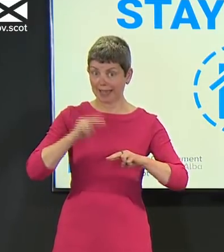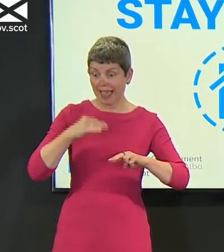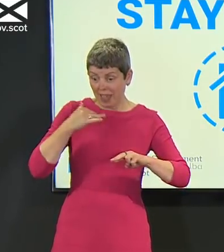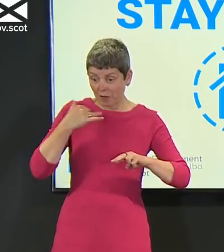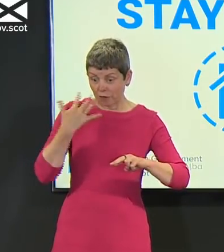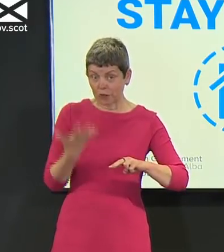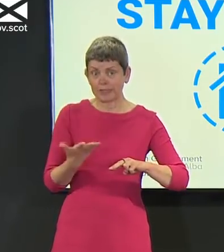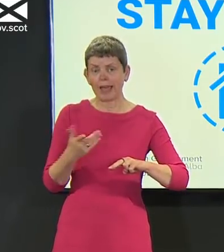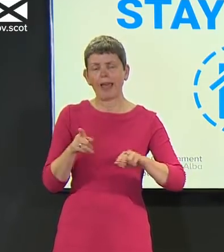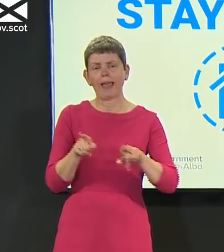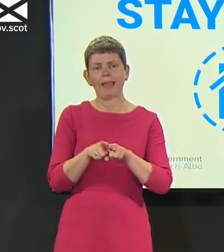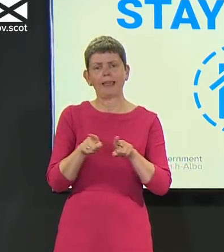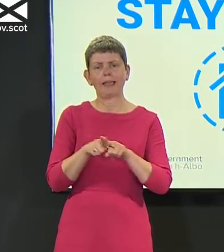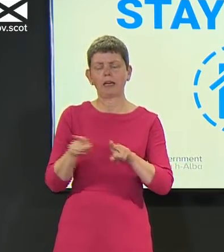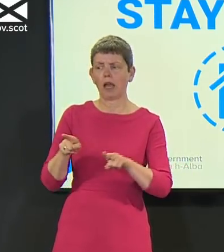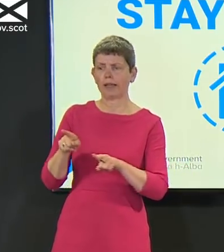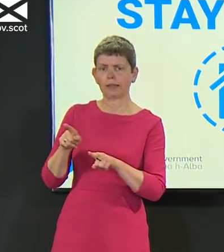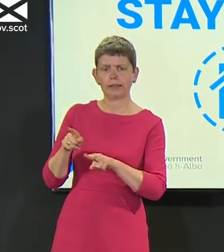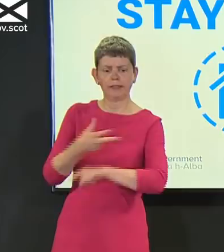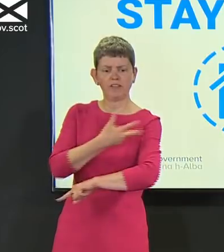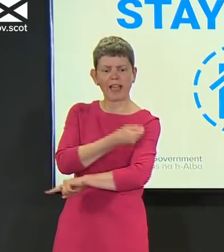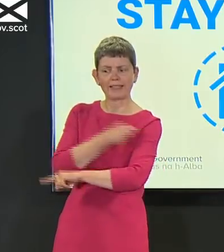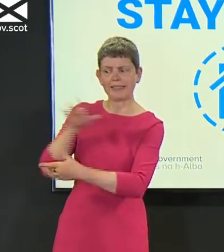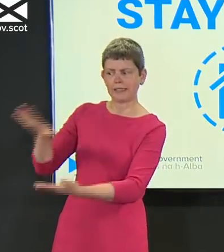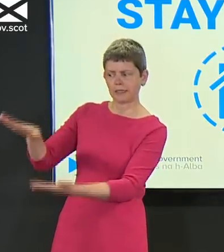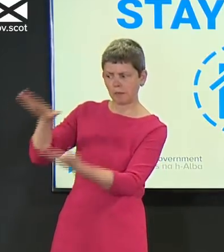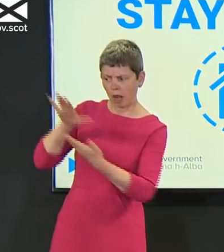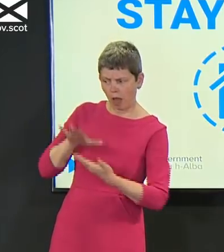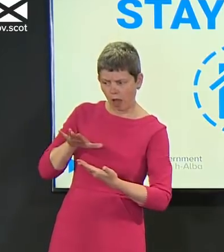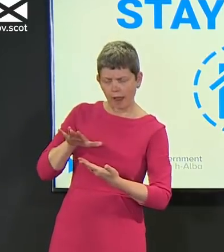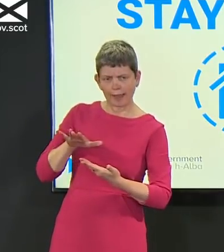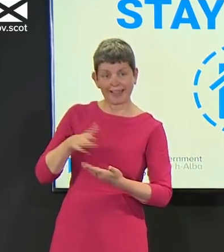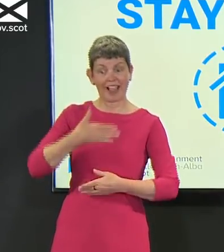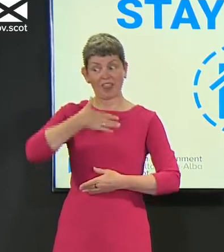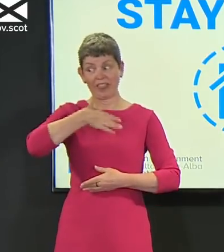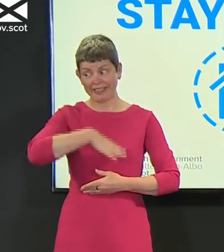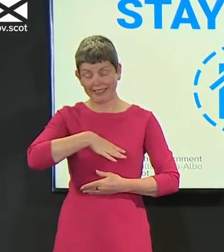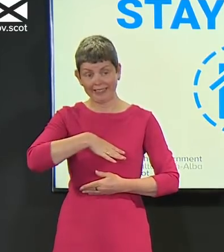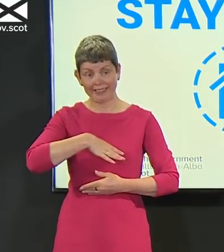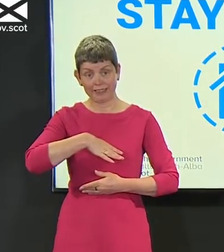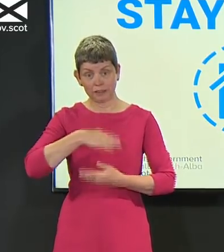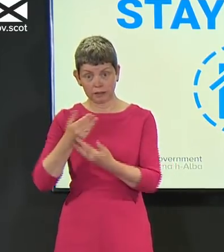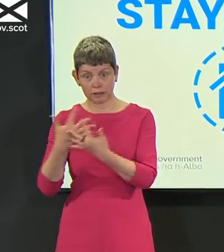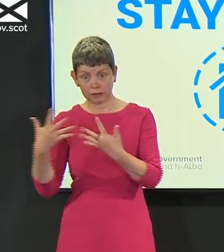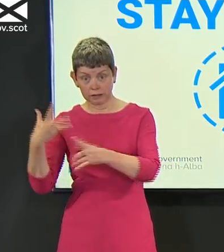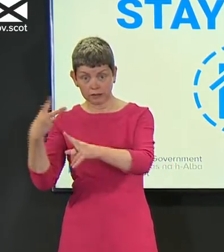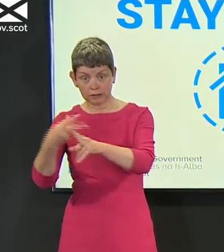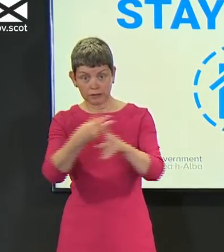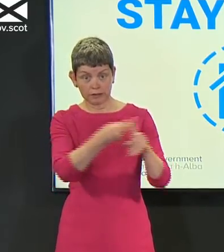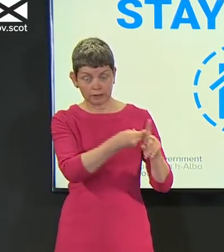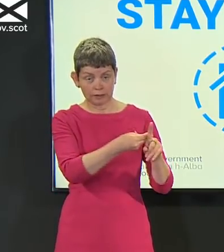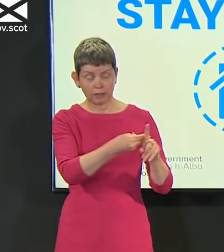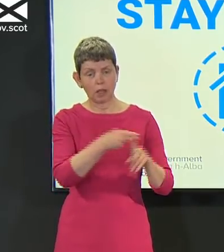projections for supply versus demand but at the moment we we don't think that that decision about